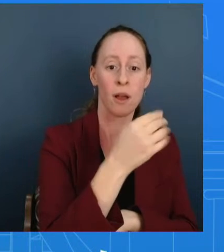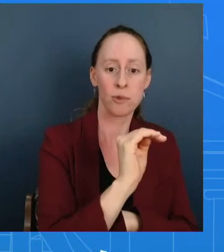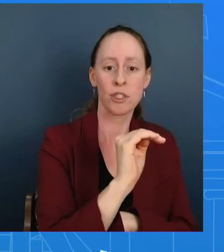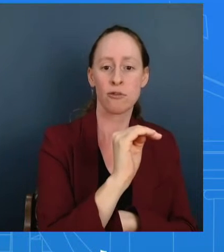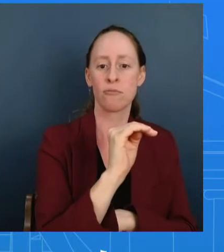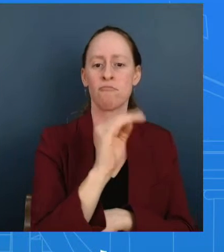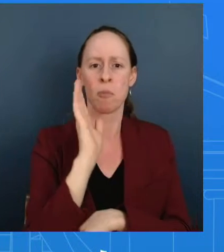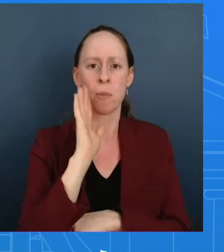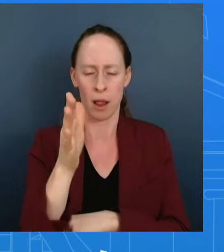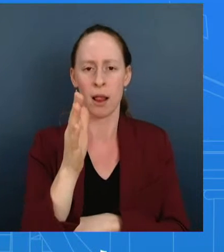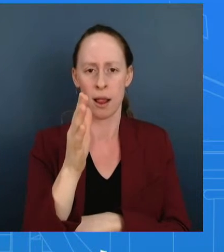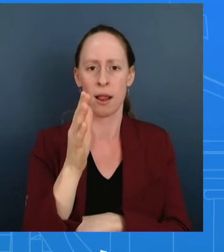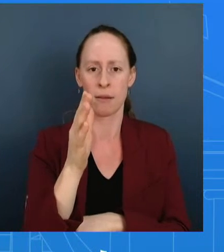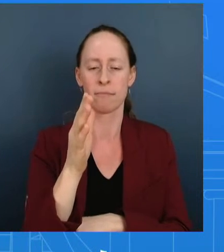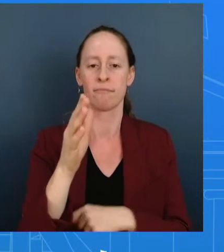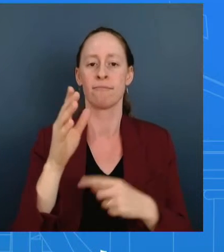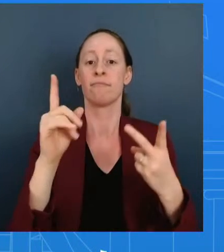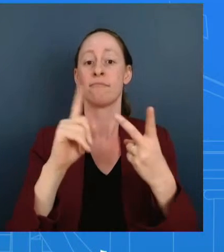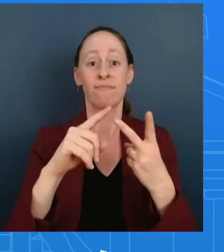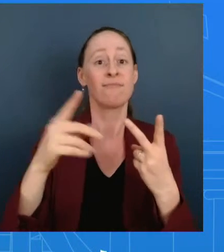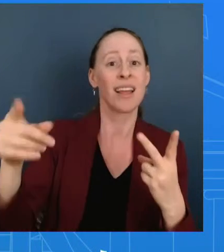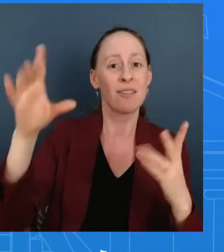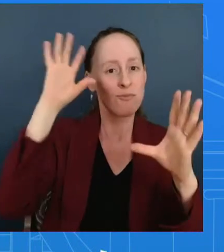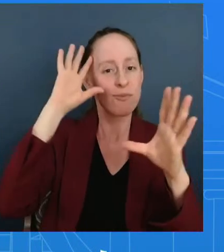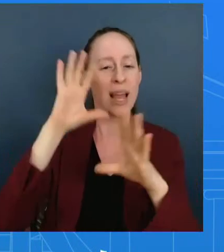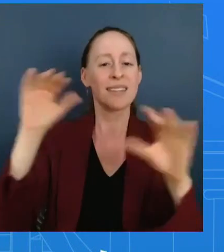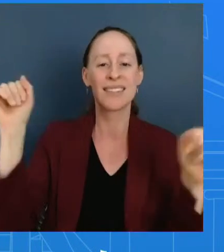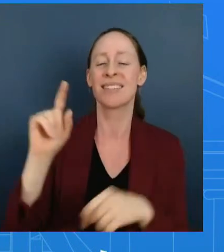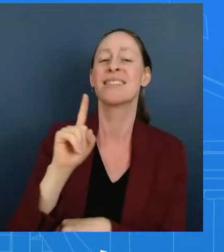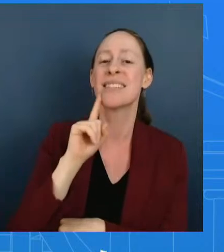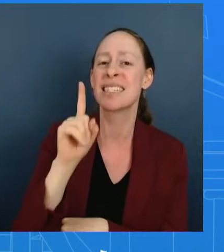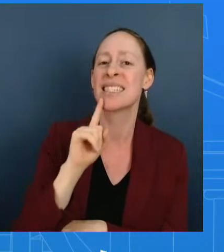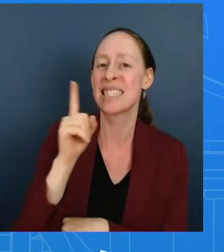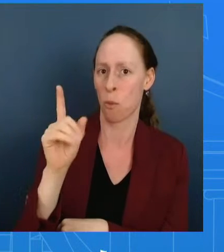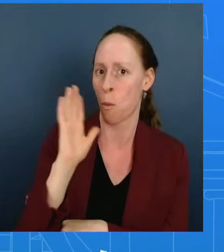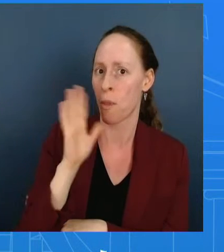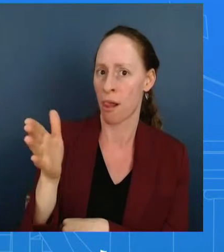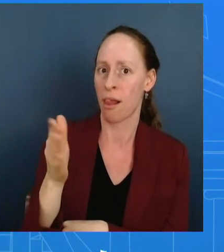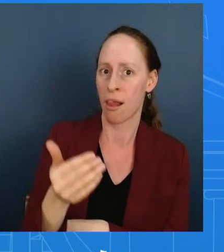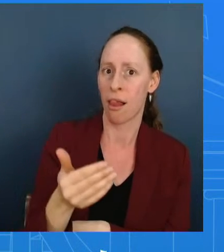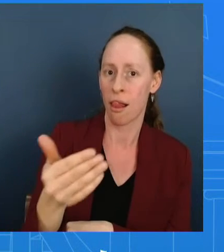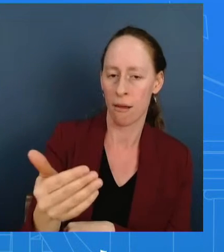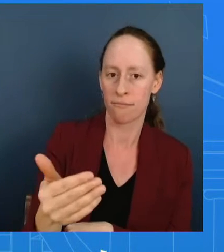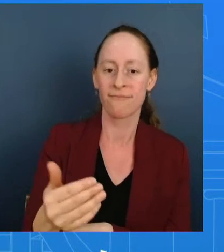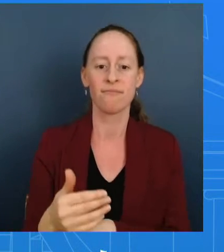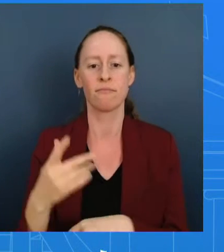And as we get more fidelity on those, we'll let you know. Finally, as customary for --